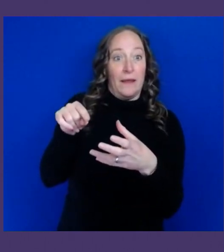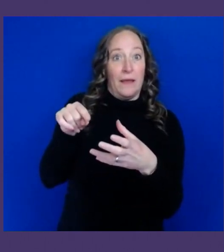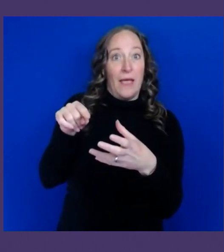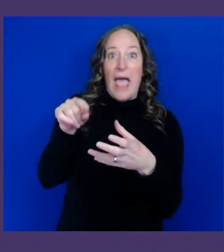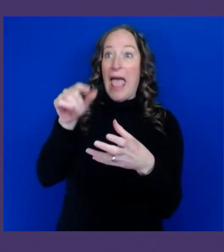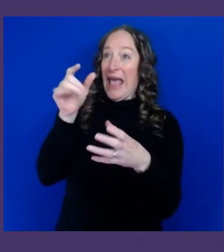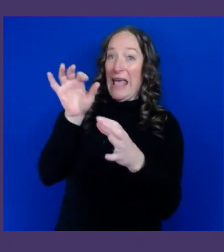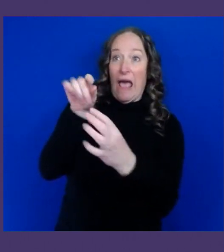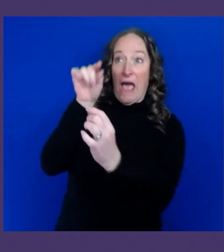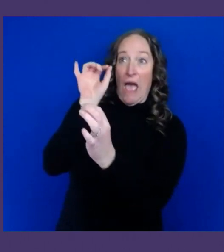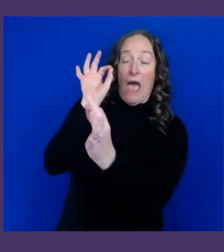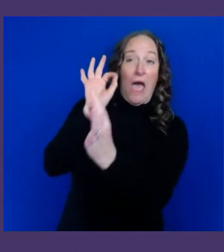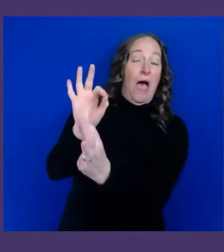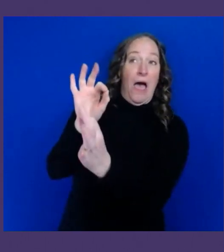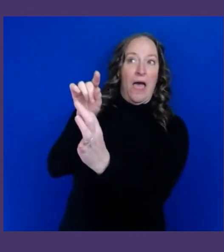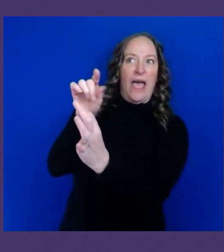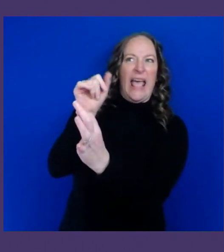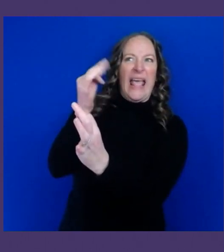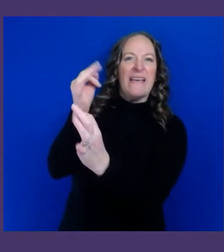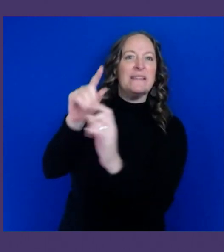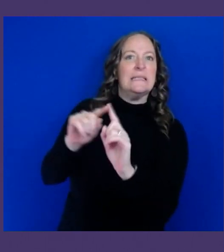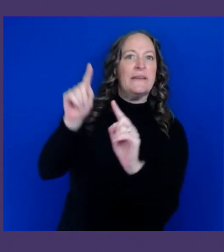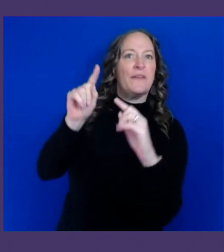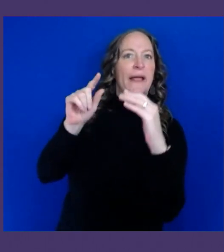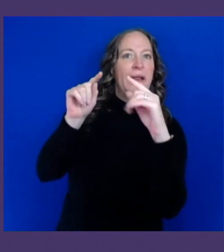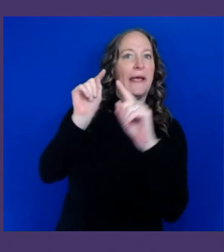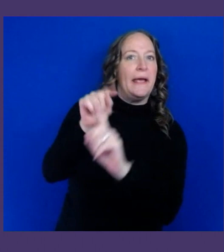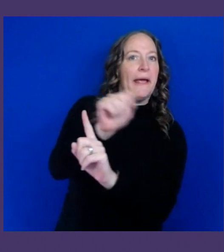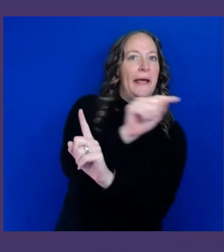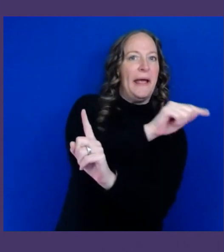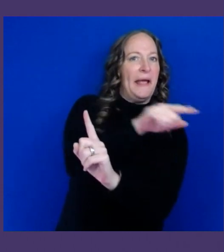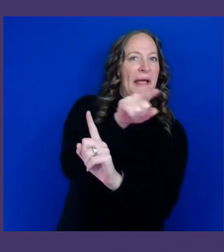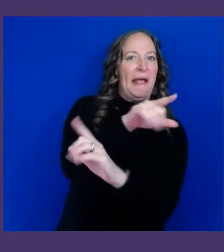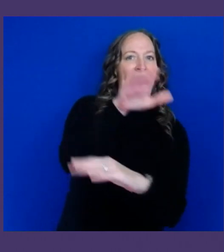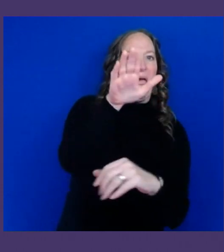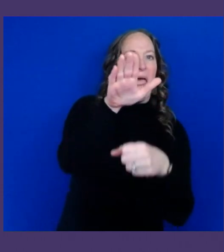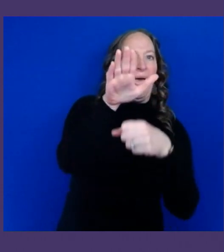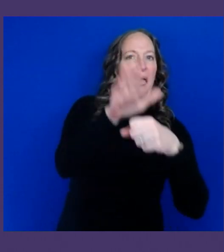that, diverges away from that, becomes more broken,